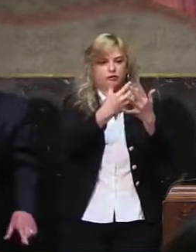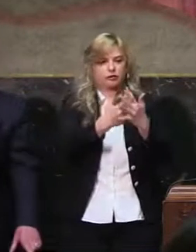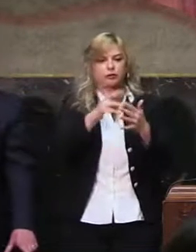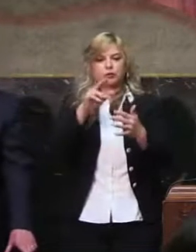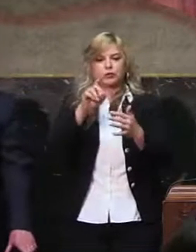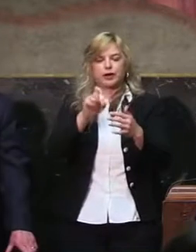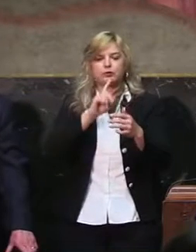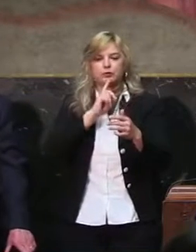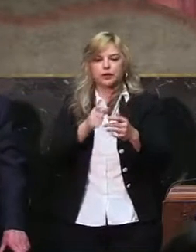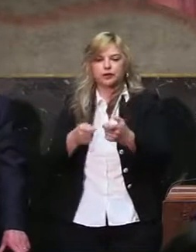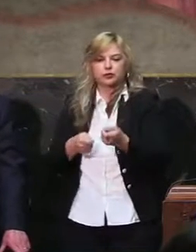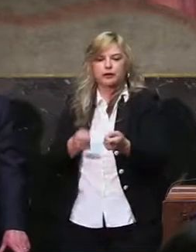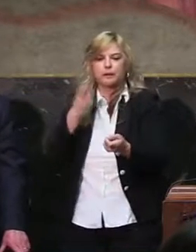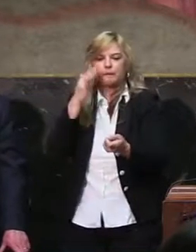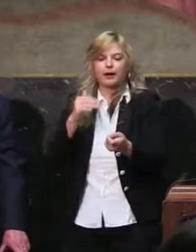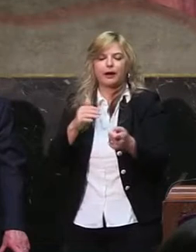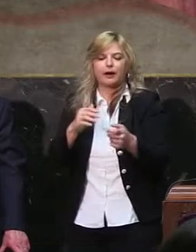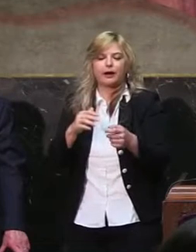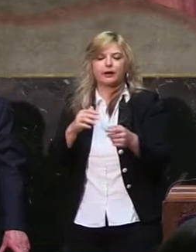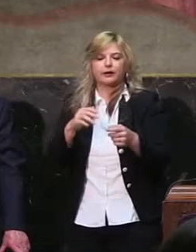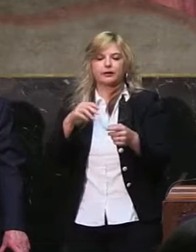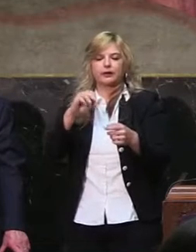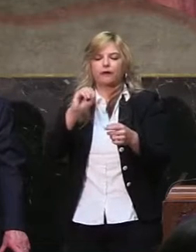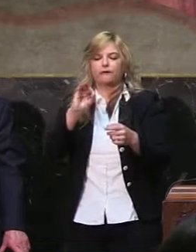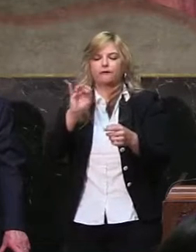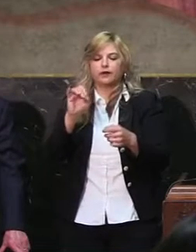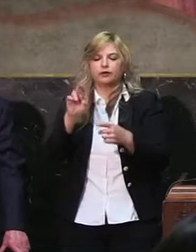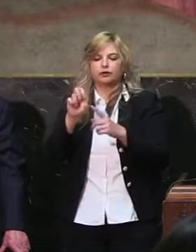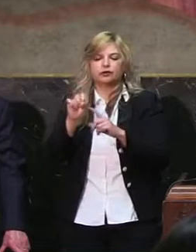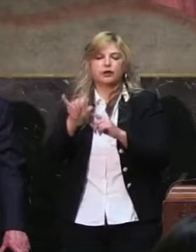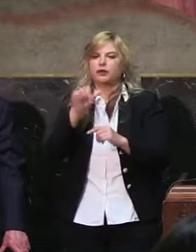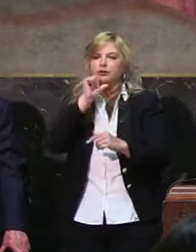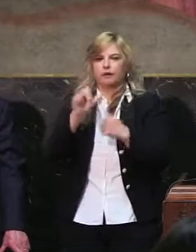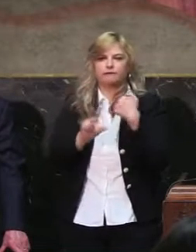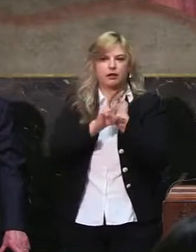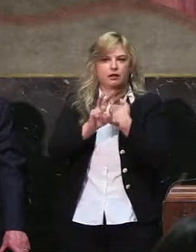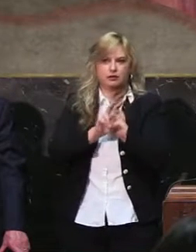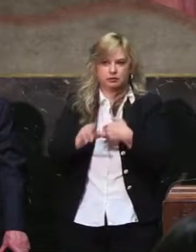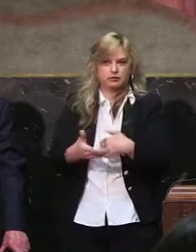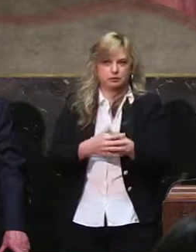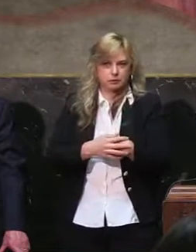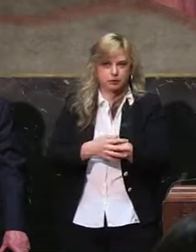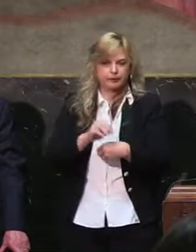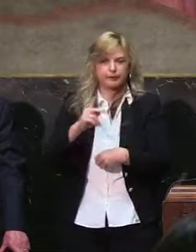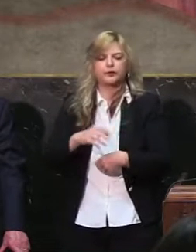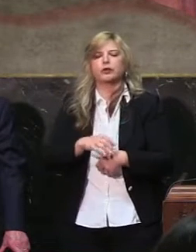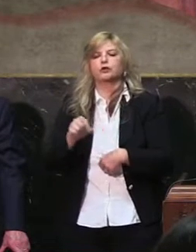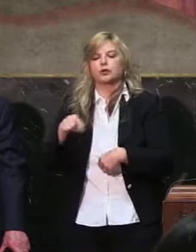offenders and so being able to address the crimes that were driving the